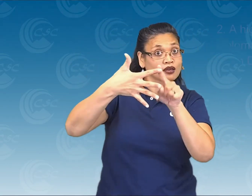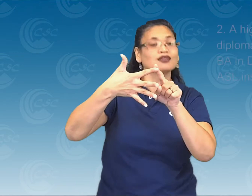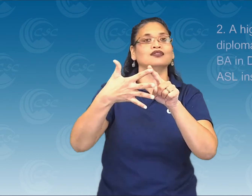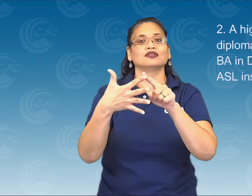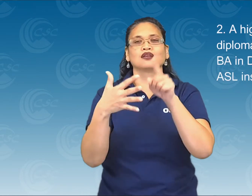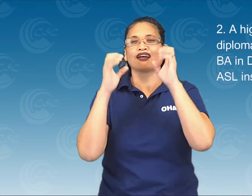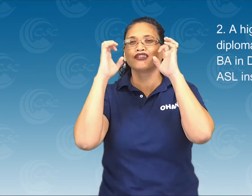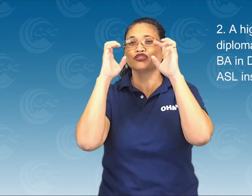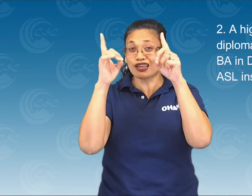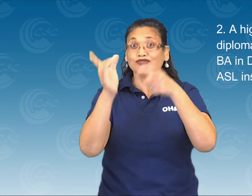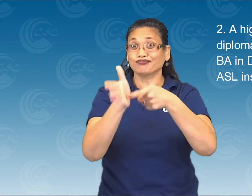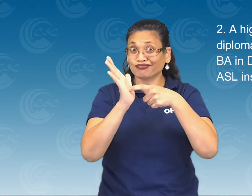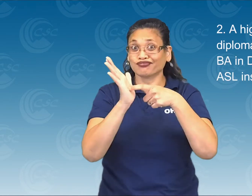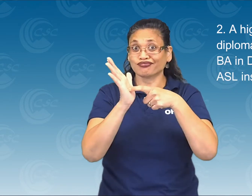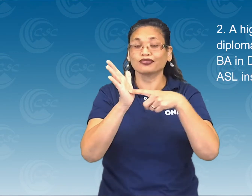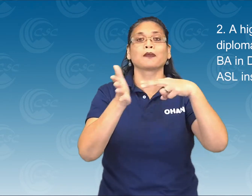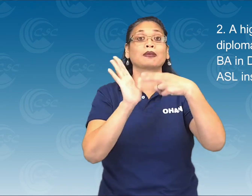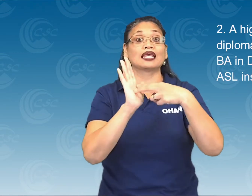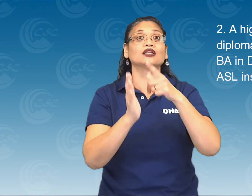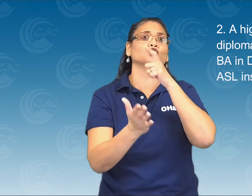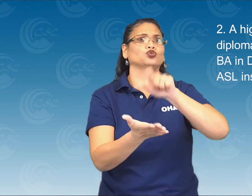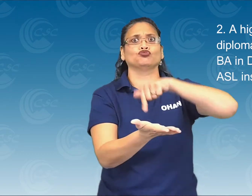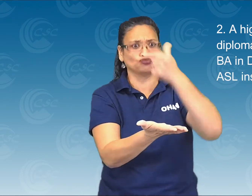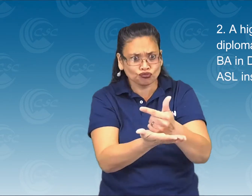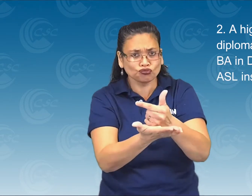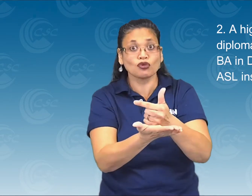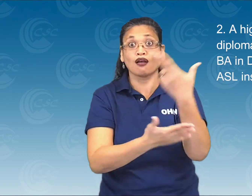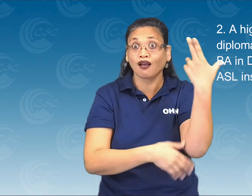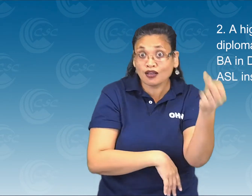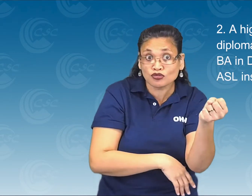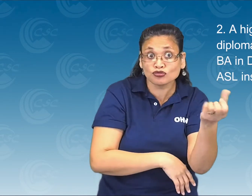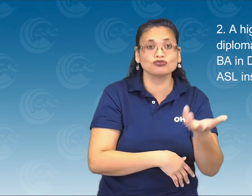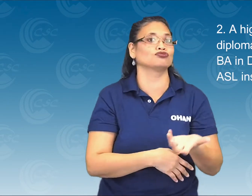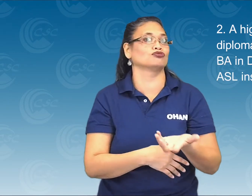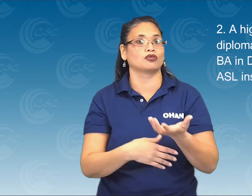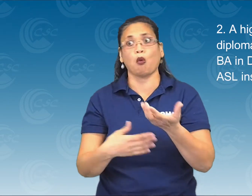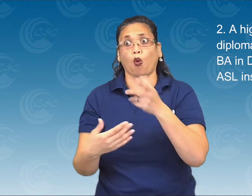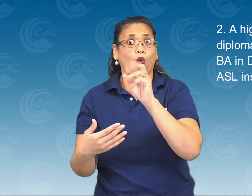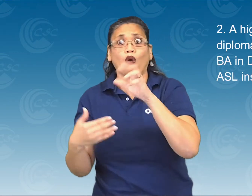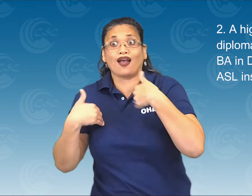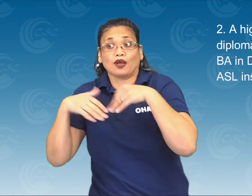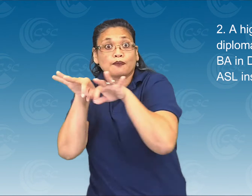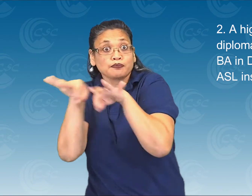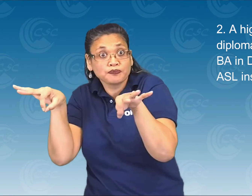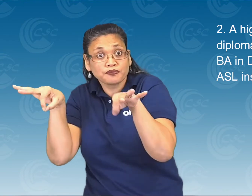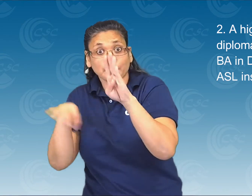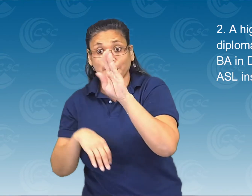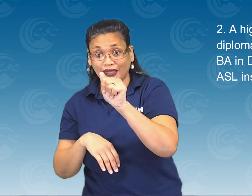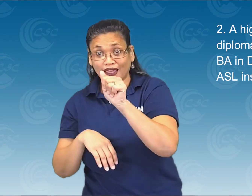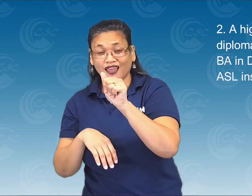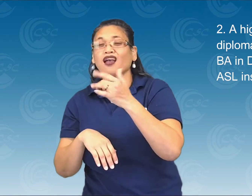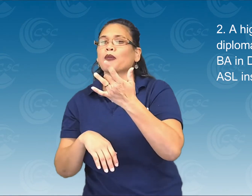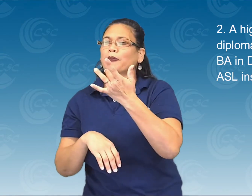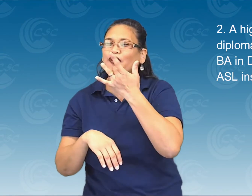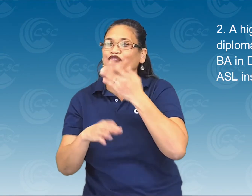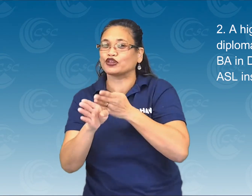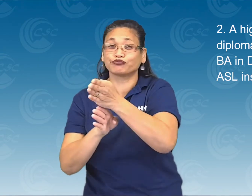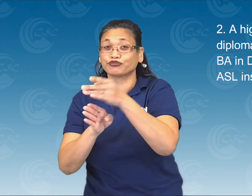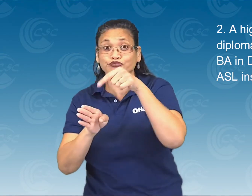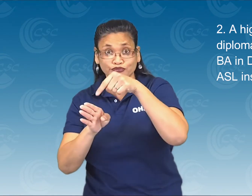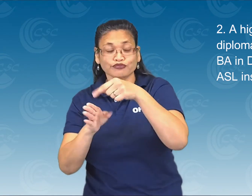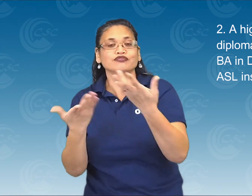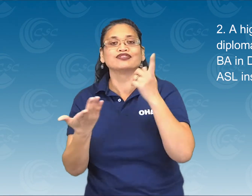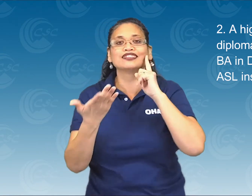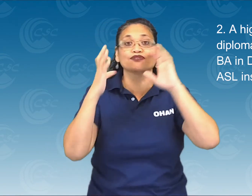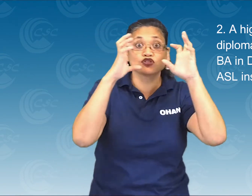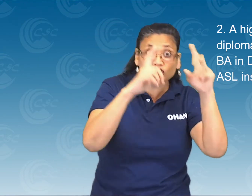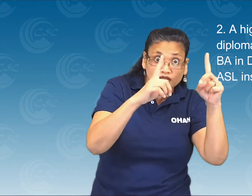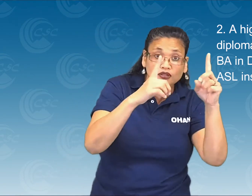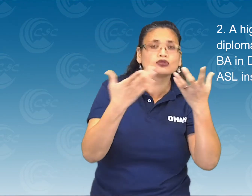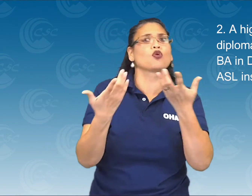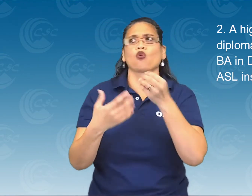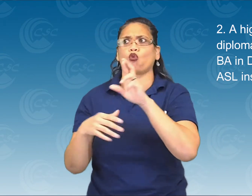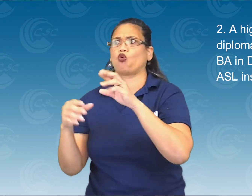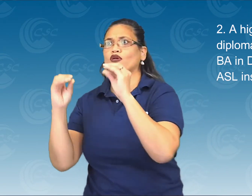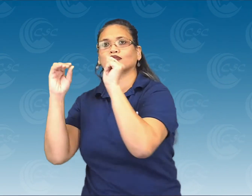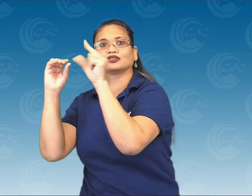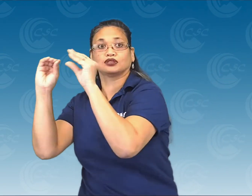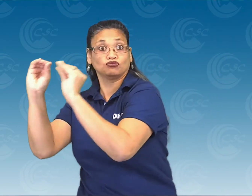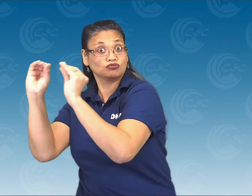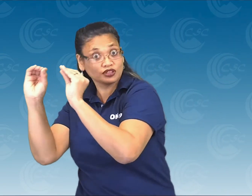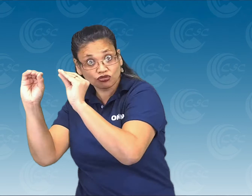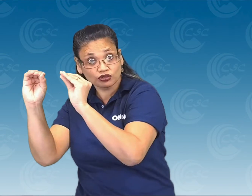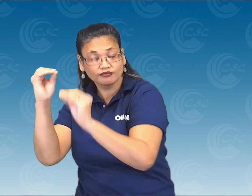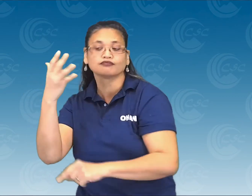Second, a high school diploma but preferably a B.A. in Deaf Education or ASL instruction.